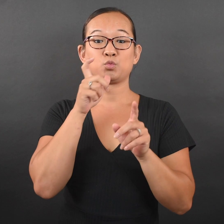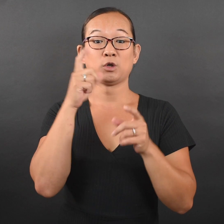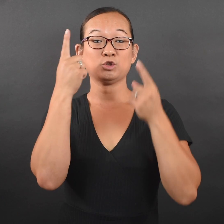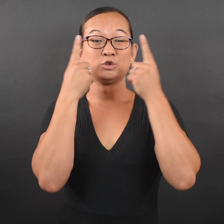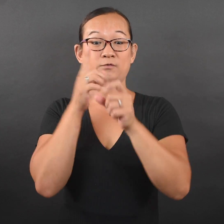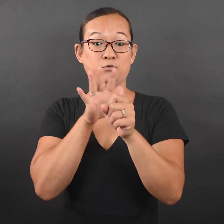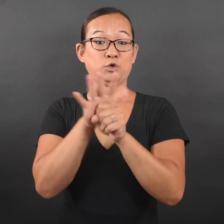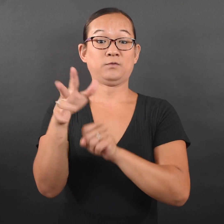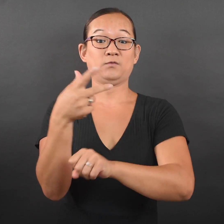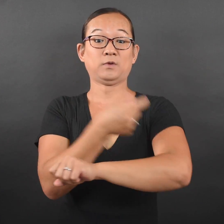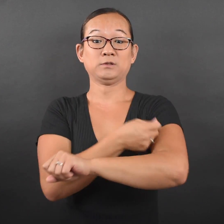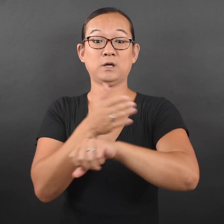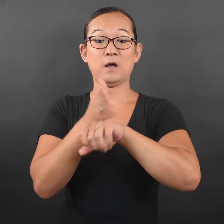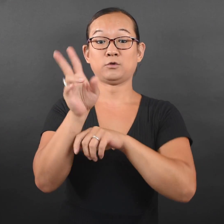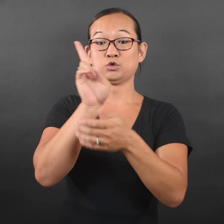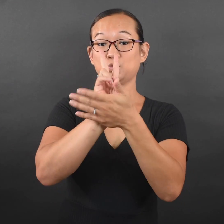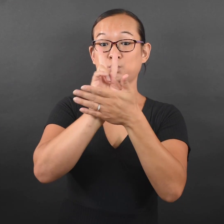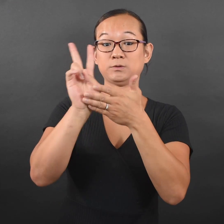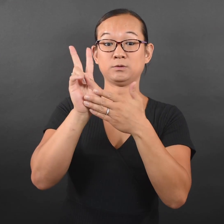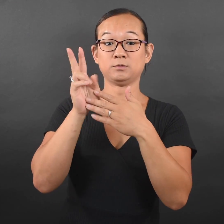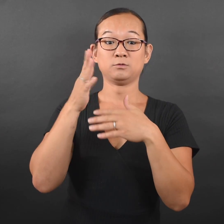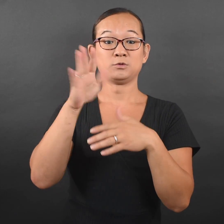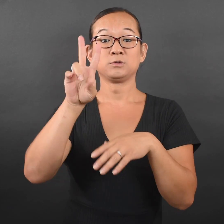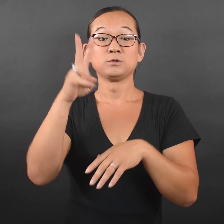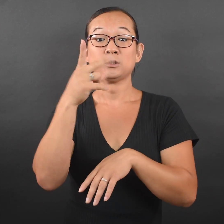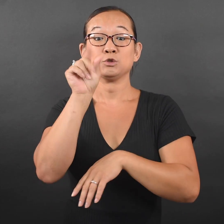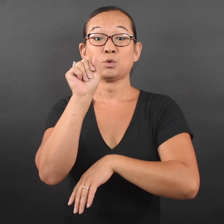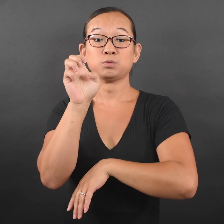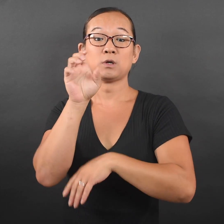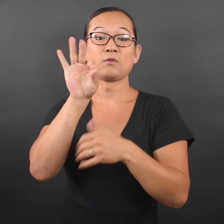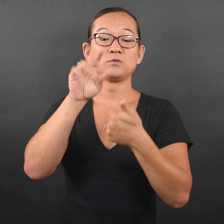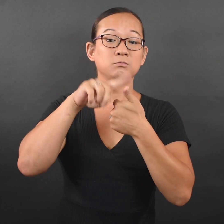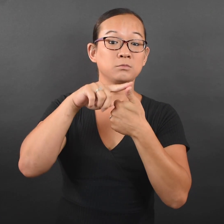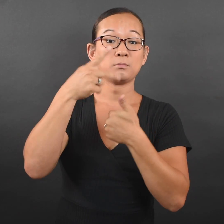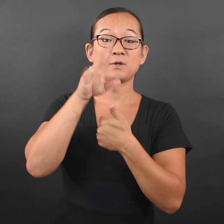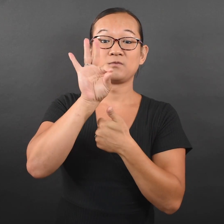People are considered fully vaccinated two weeks after their second dose of Pfizer or